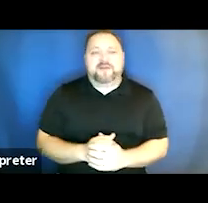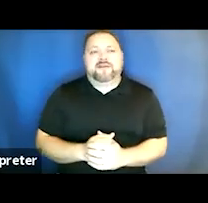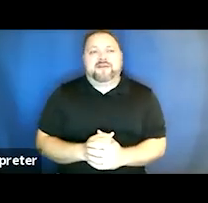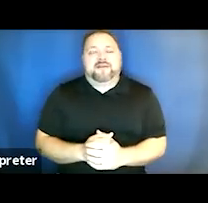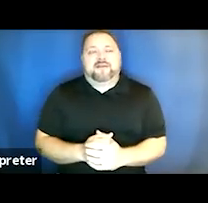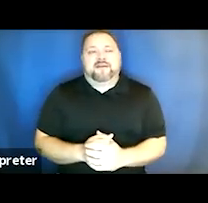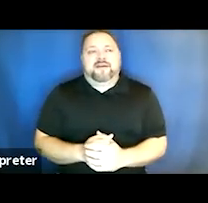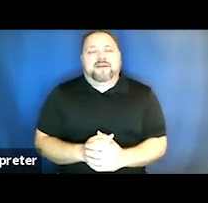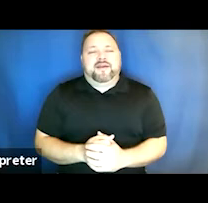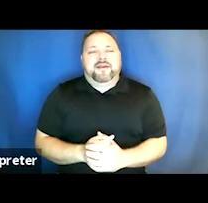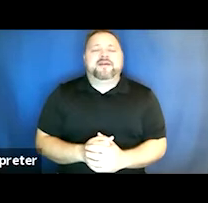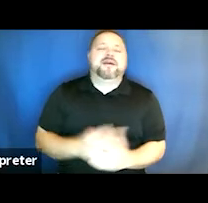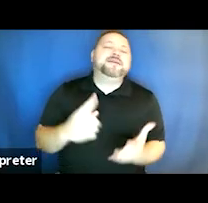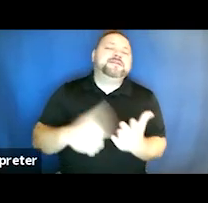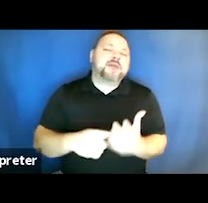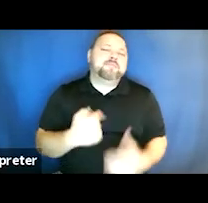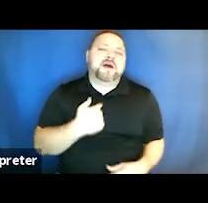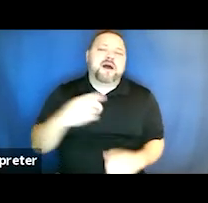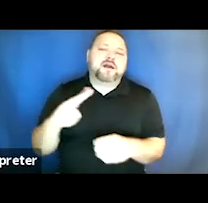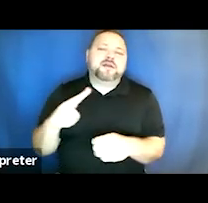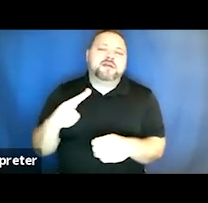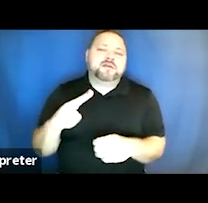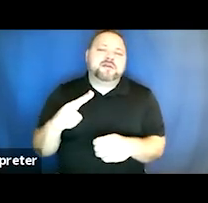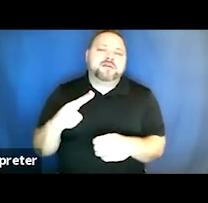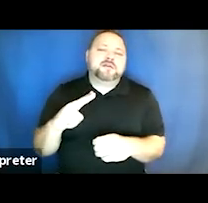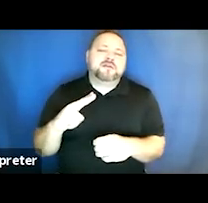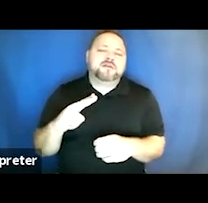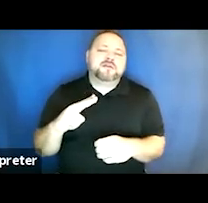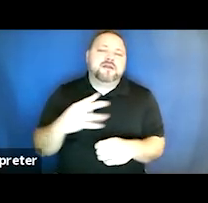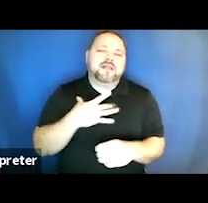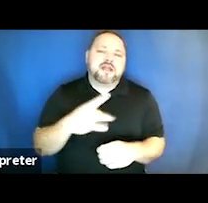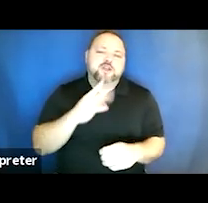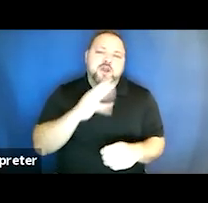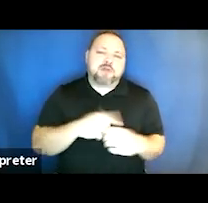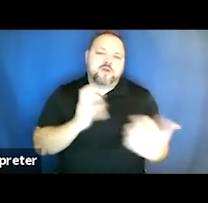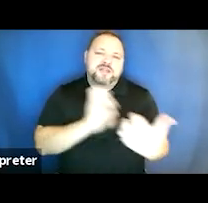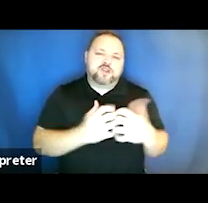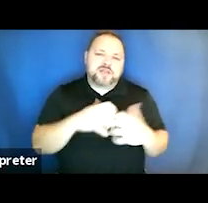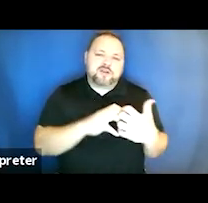Sometimes, I use to explain intersectionality, the idea of a kaleidoscope,